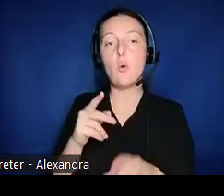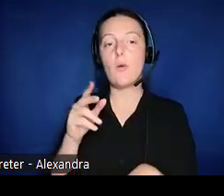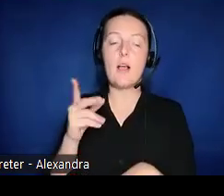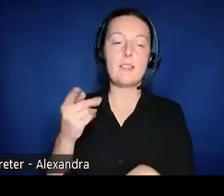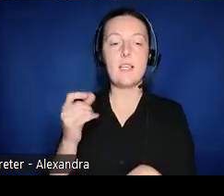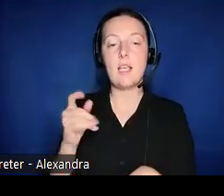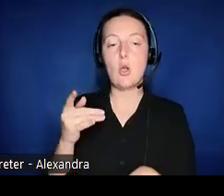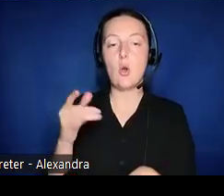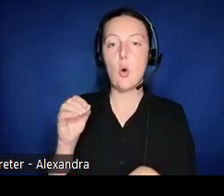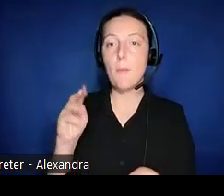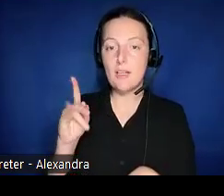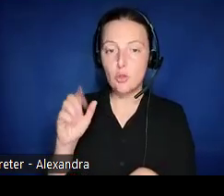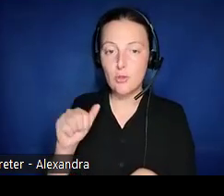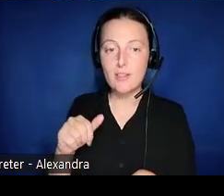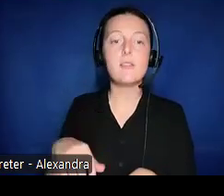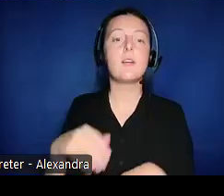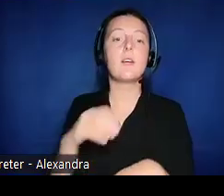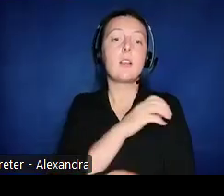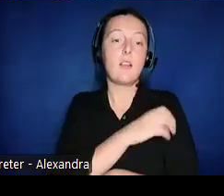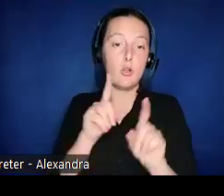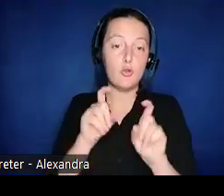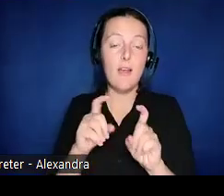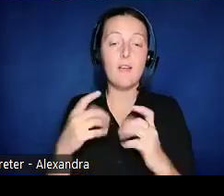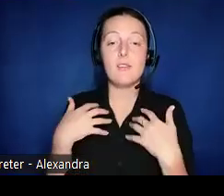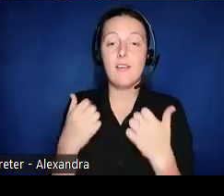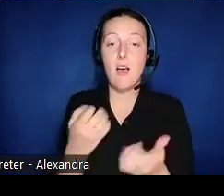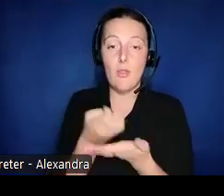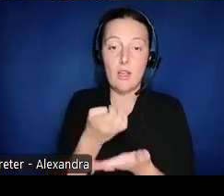um data acquisition, which is newer, and also several subject area specialties.